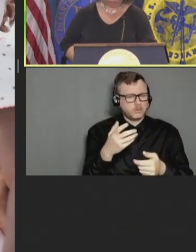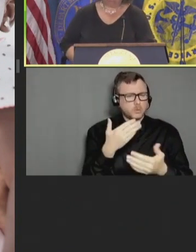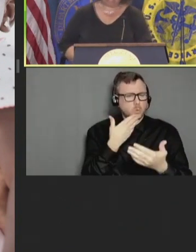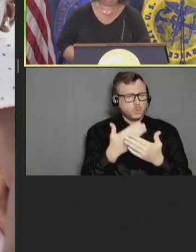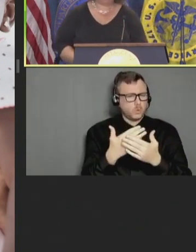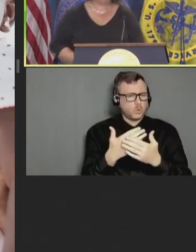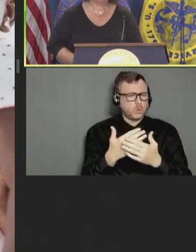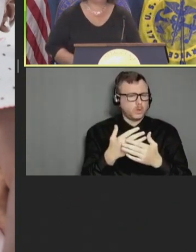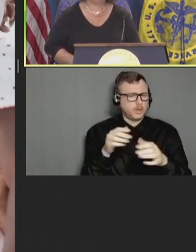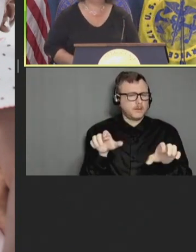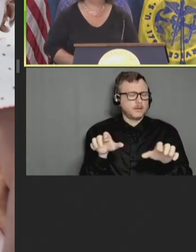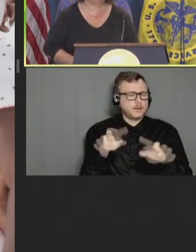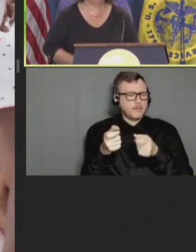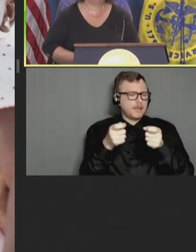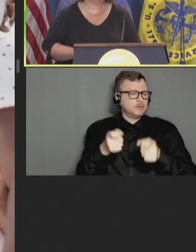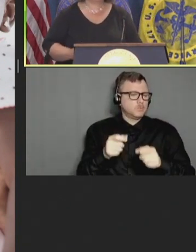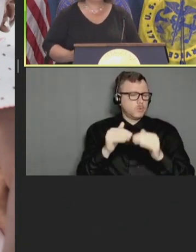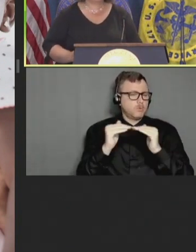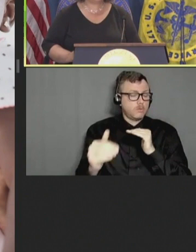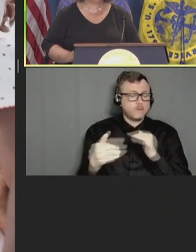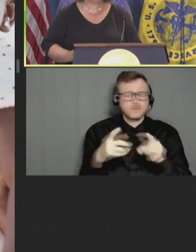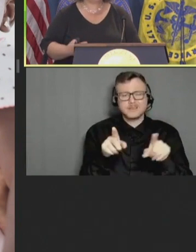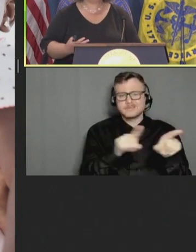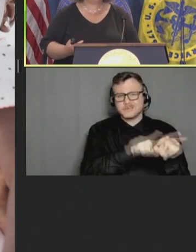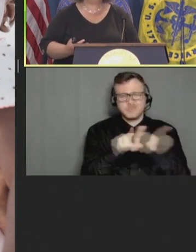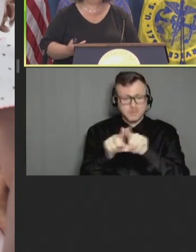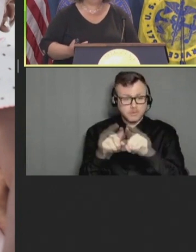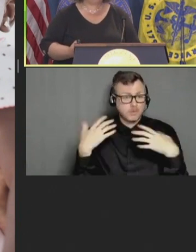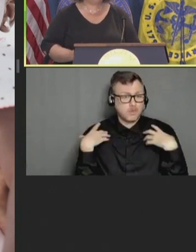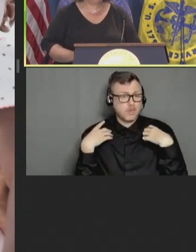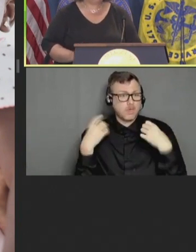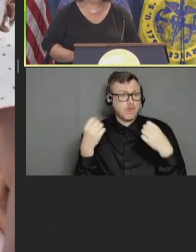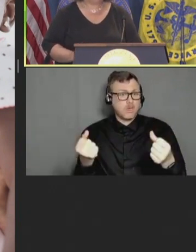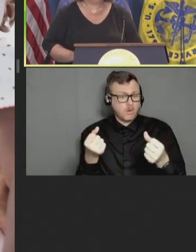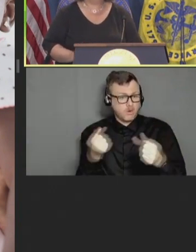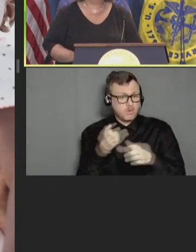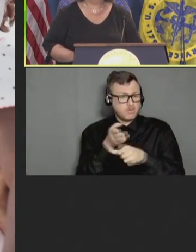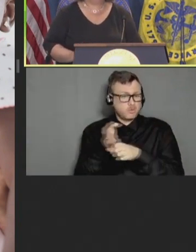Same thing is going on in the healthcare industry and healthcare providers. Many